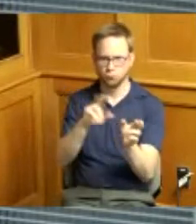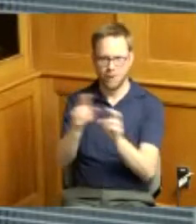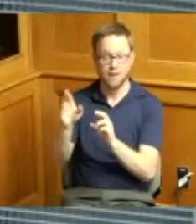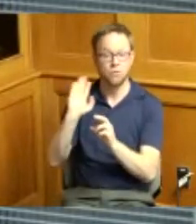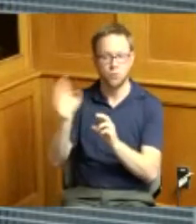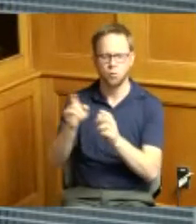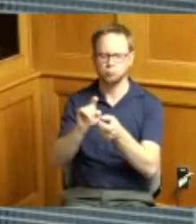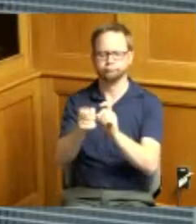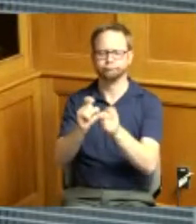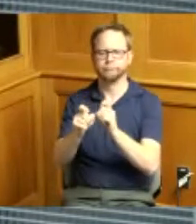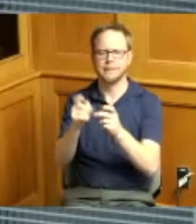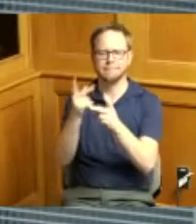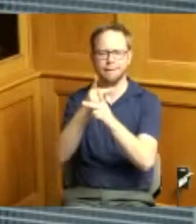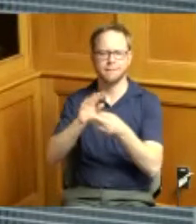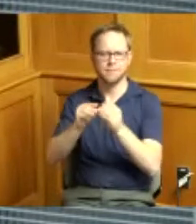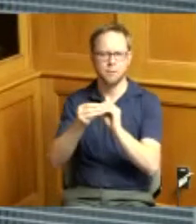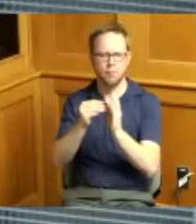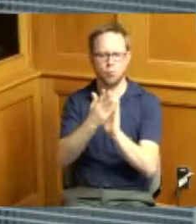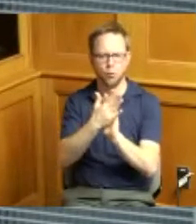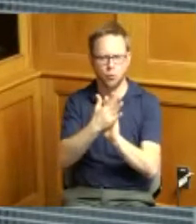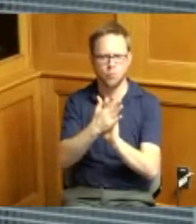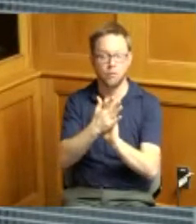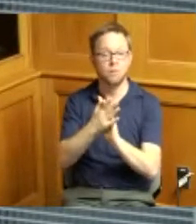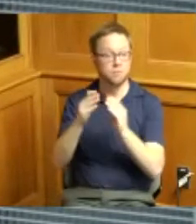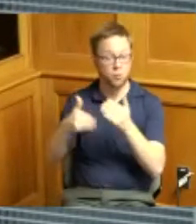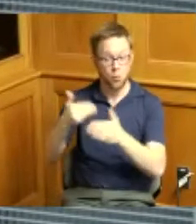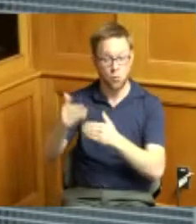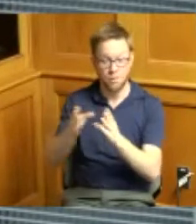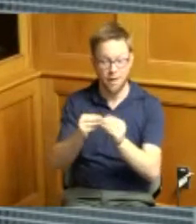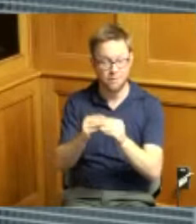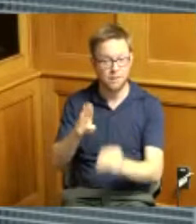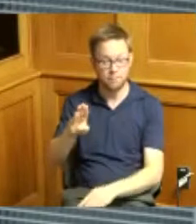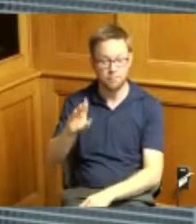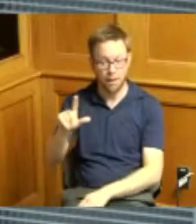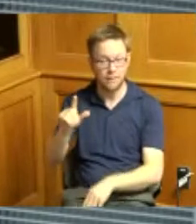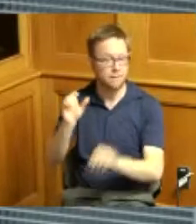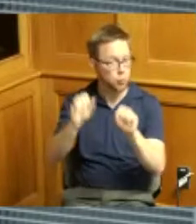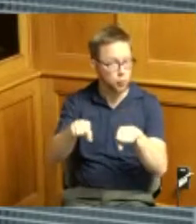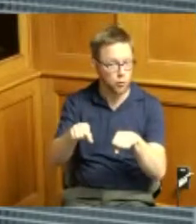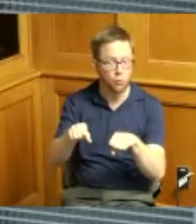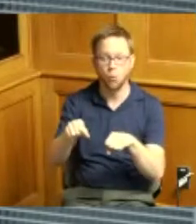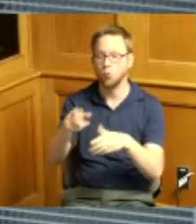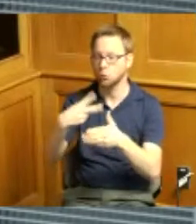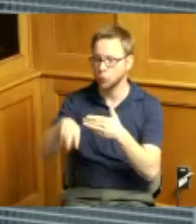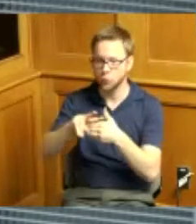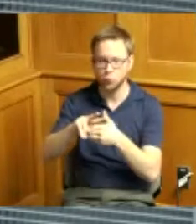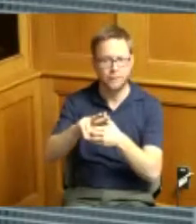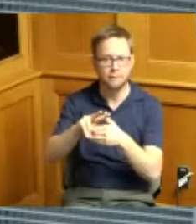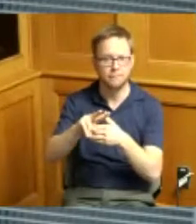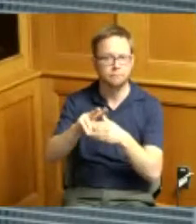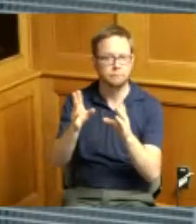so we could get it on the next meeting by leave or the following meeting on regular agenda great